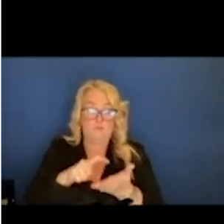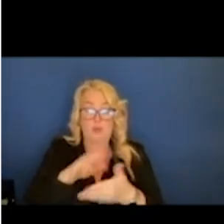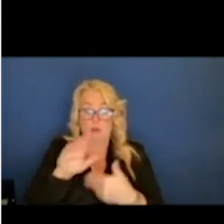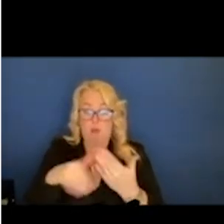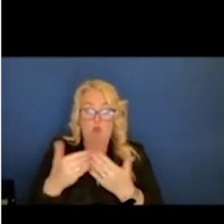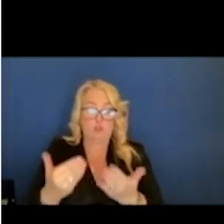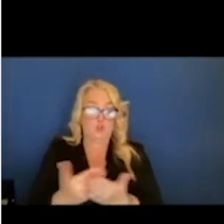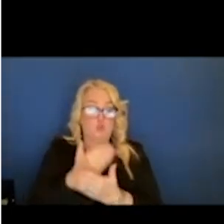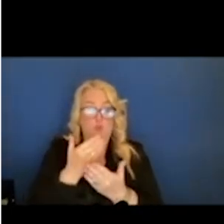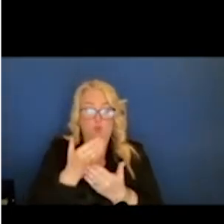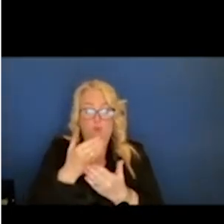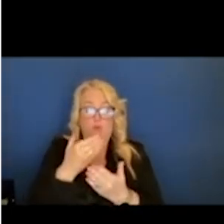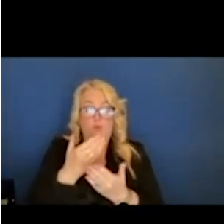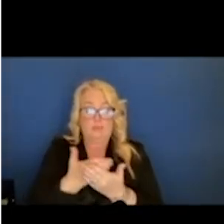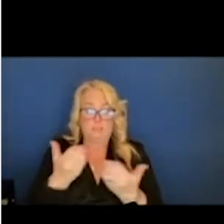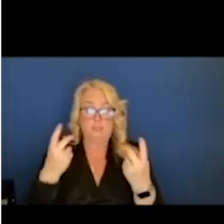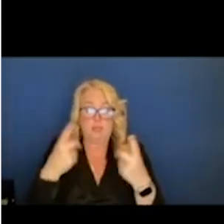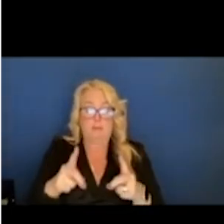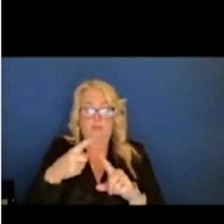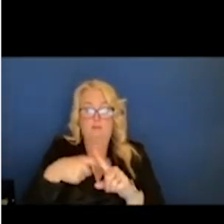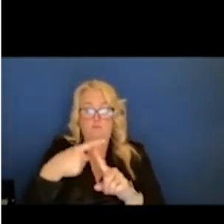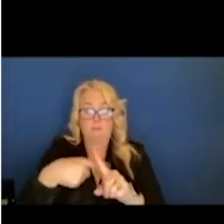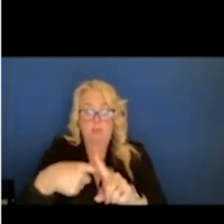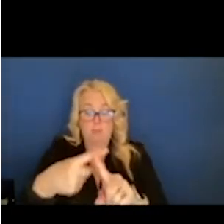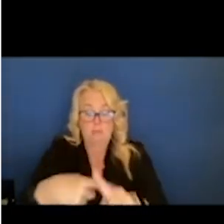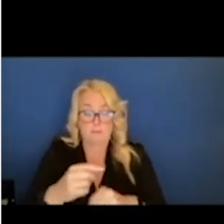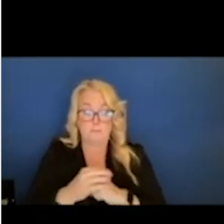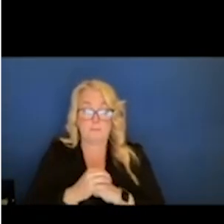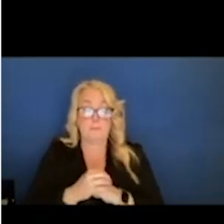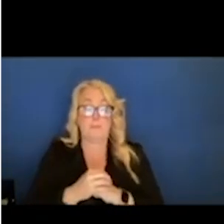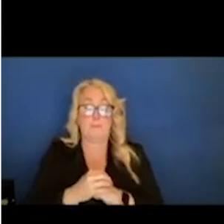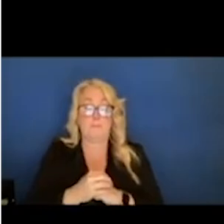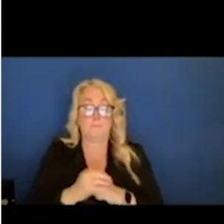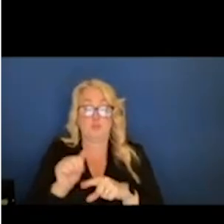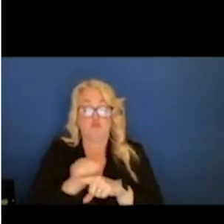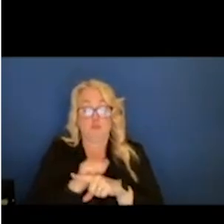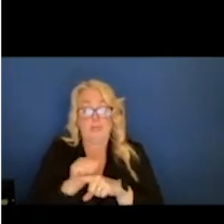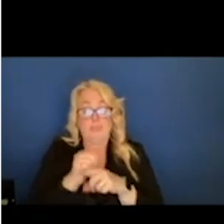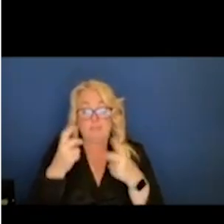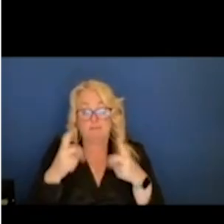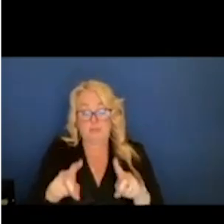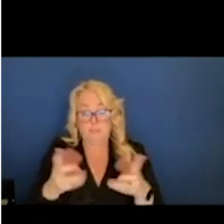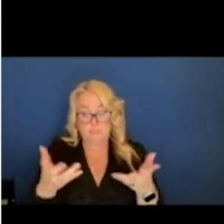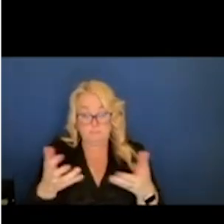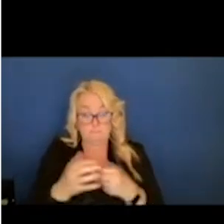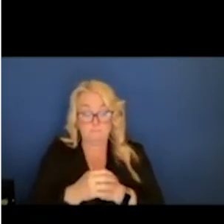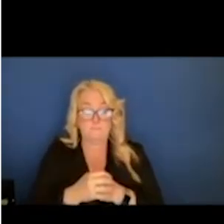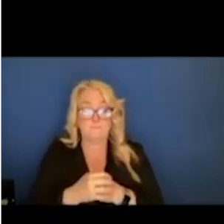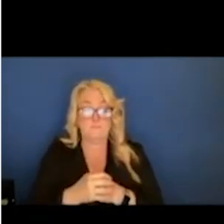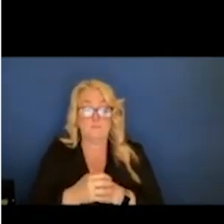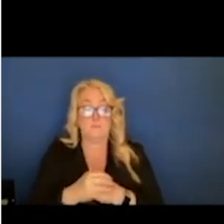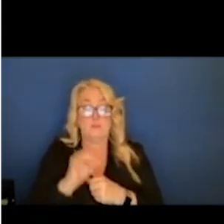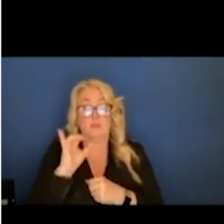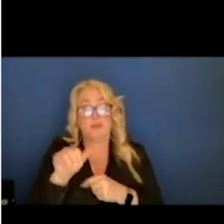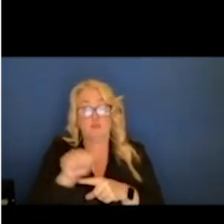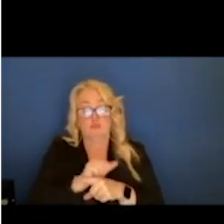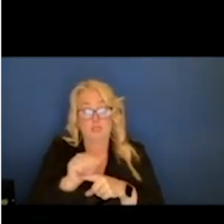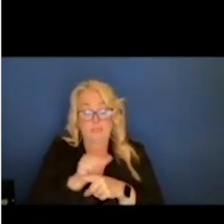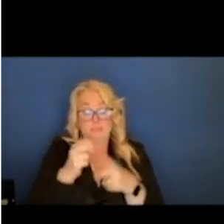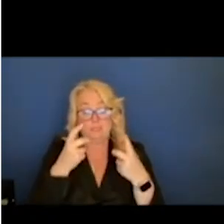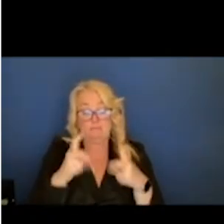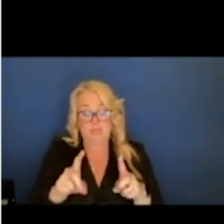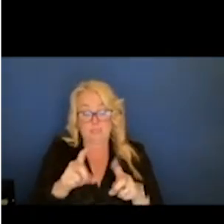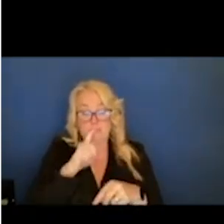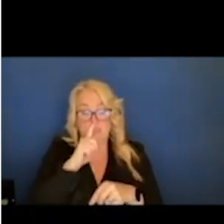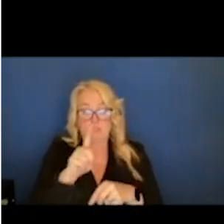all the new materials added on a monthly basis. Trainings & Events. The Trainings & Events section